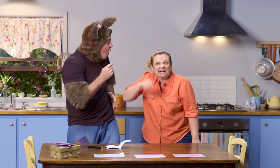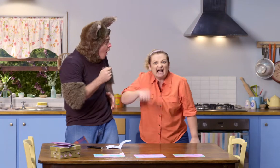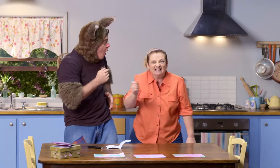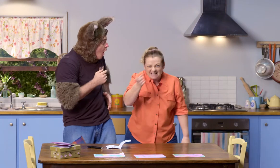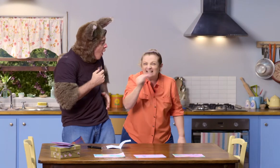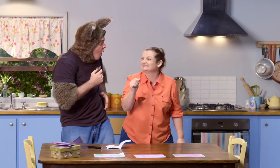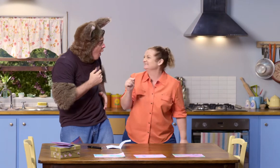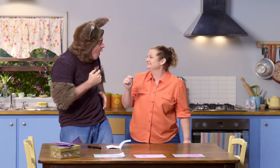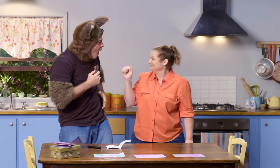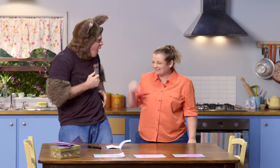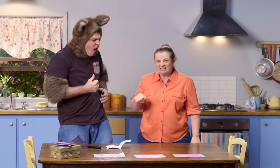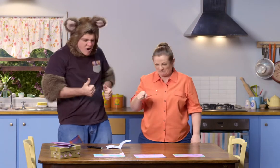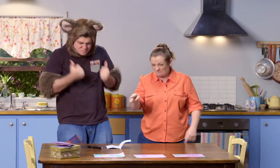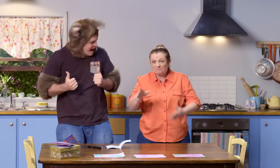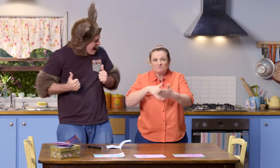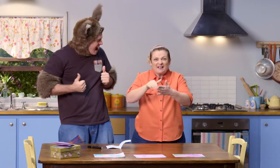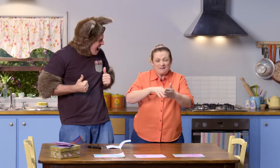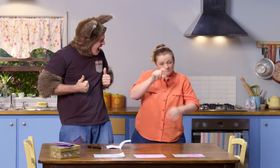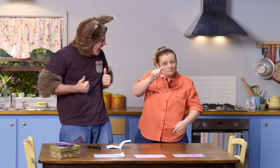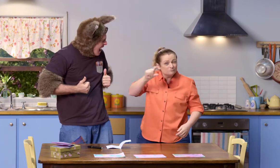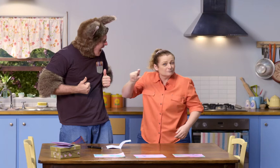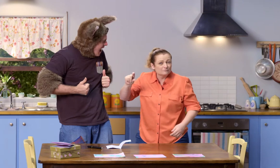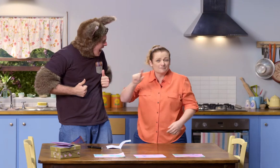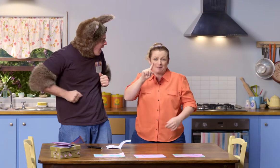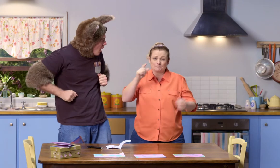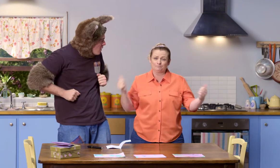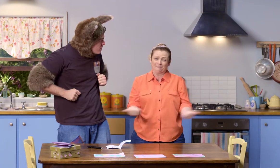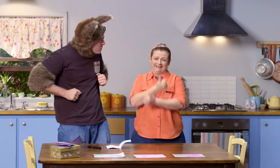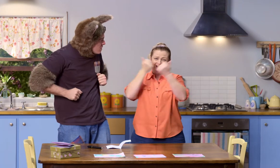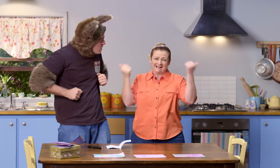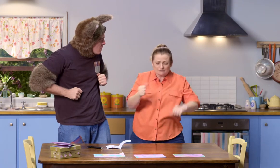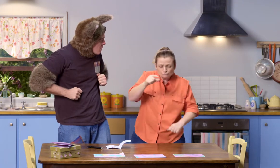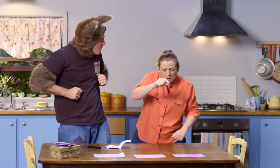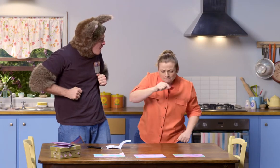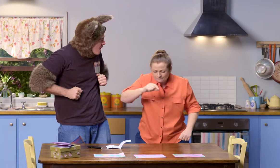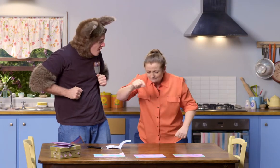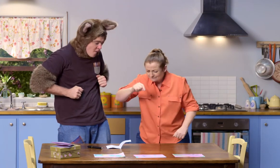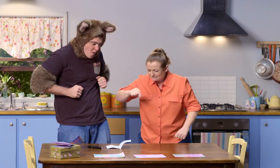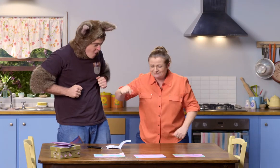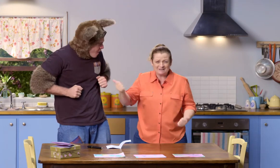Oh, yes, we could! Great. The paint bottles are very tiny but you get plenty of paint out of them